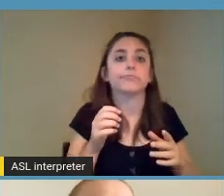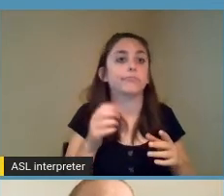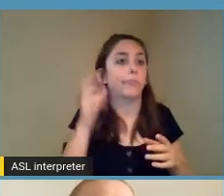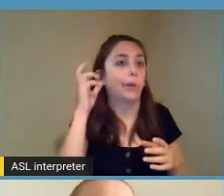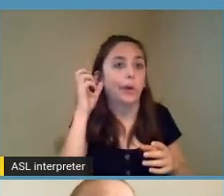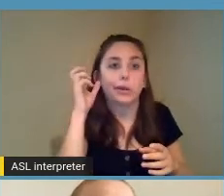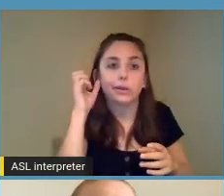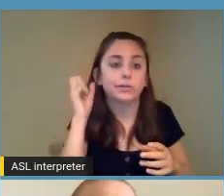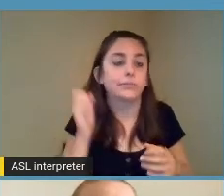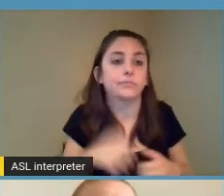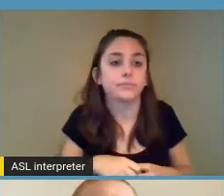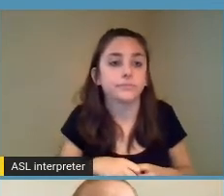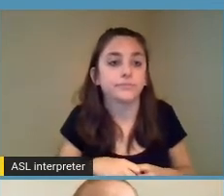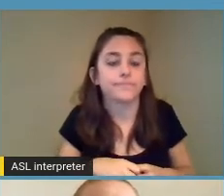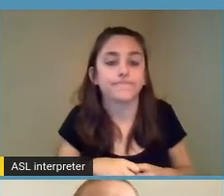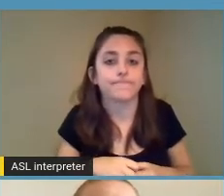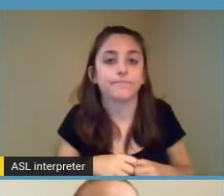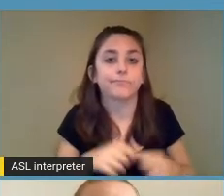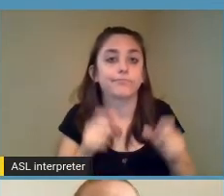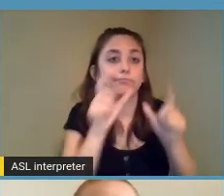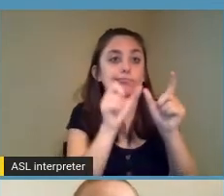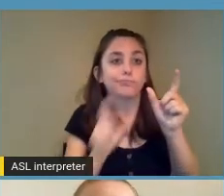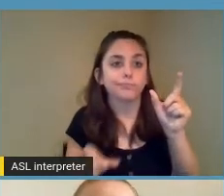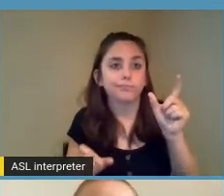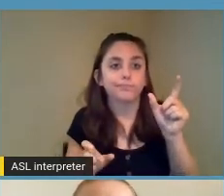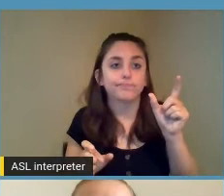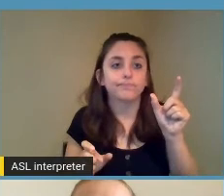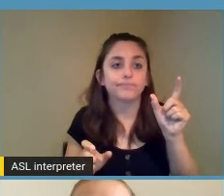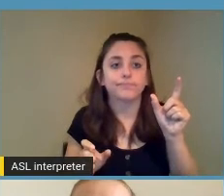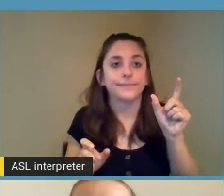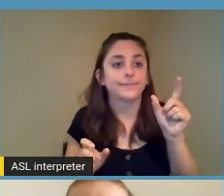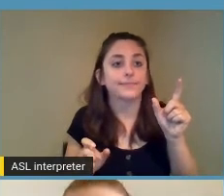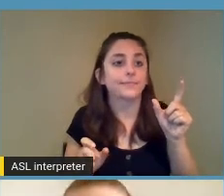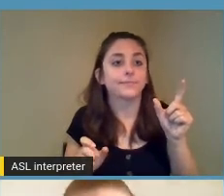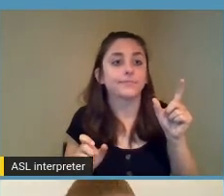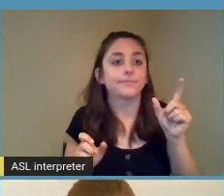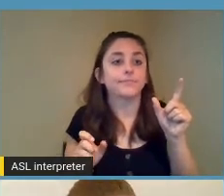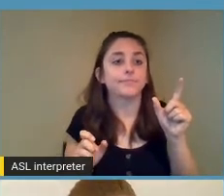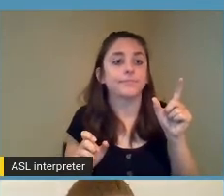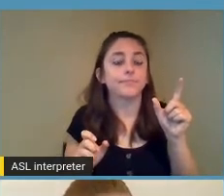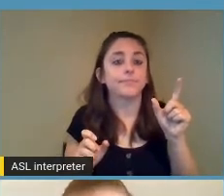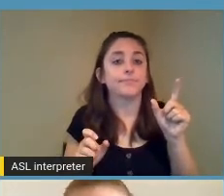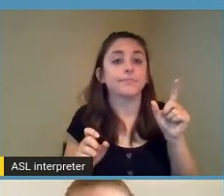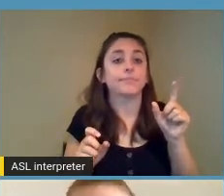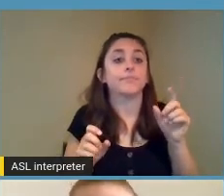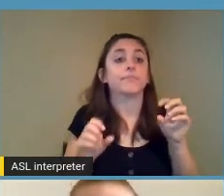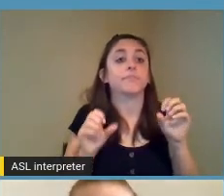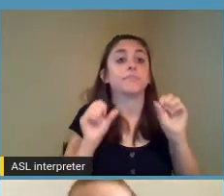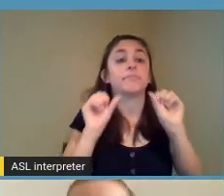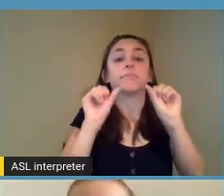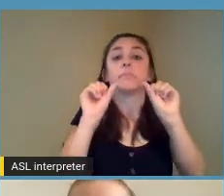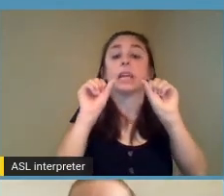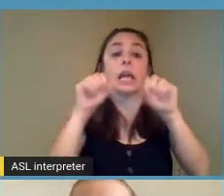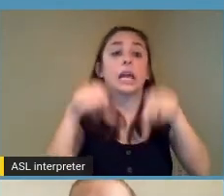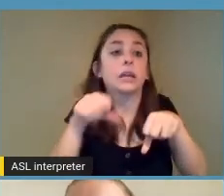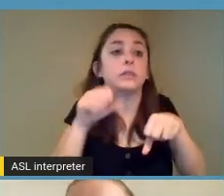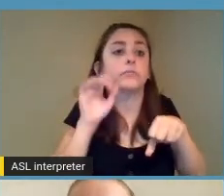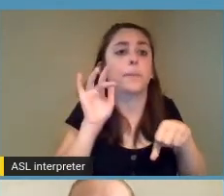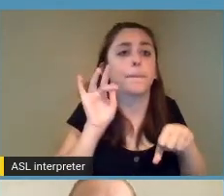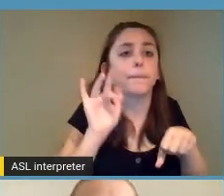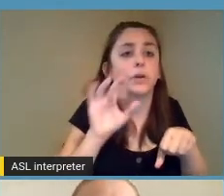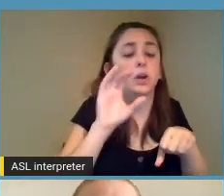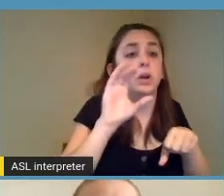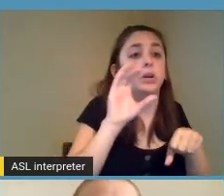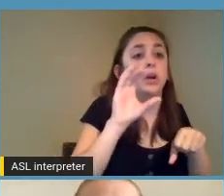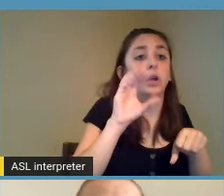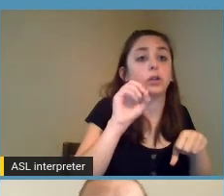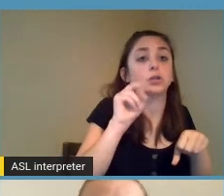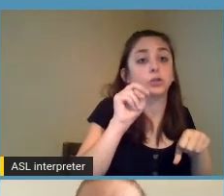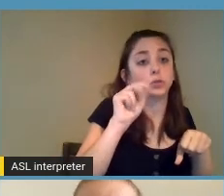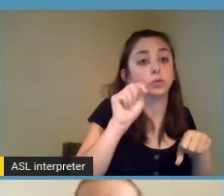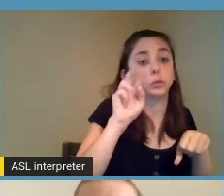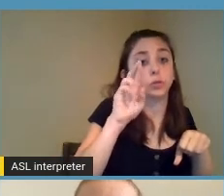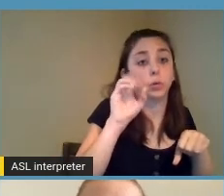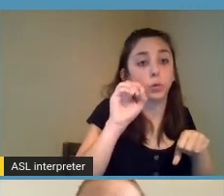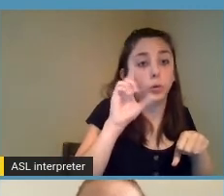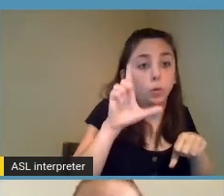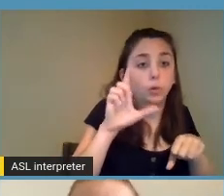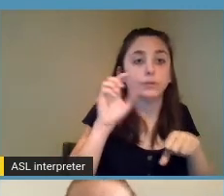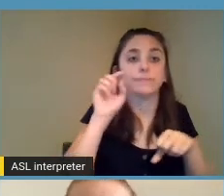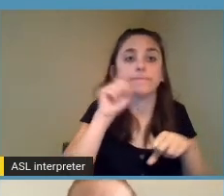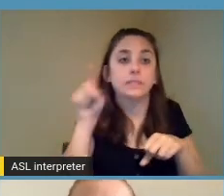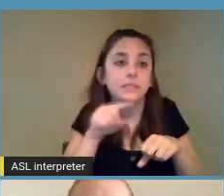and I delete it I can hit command Z or control Z to undo but short of that your undo button